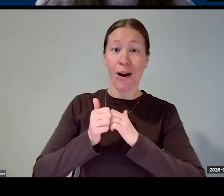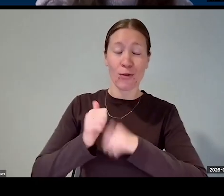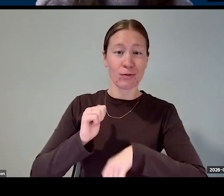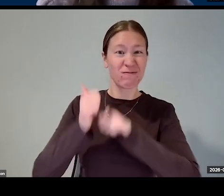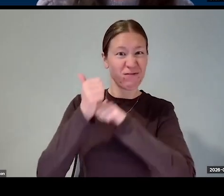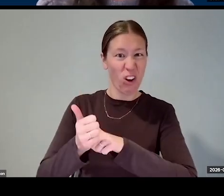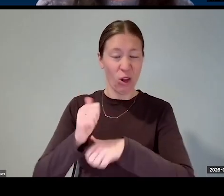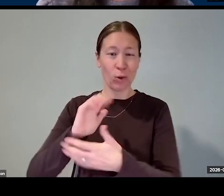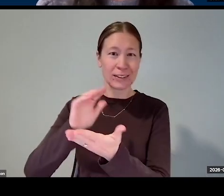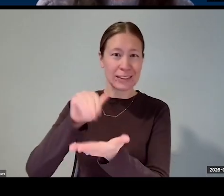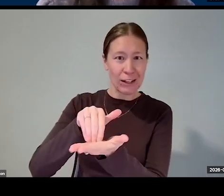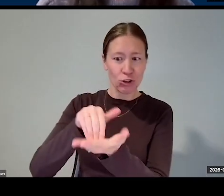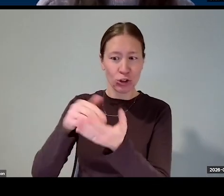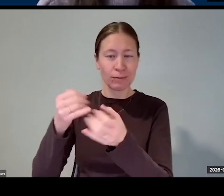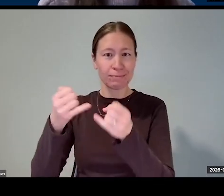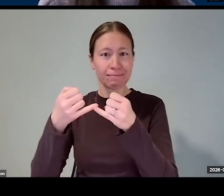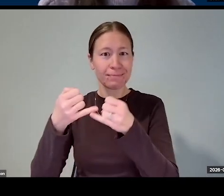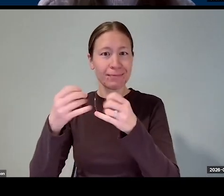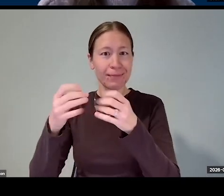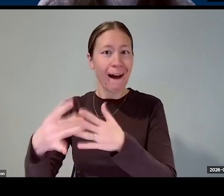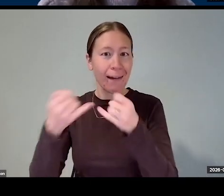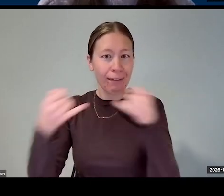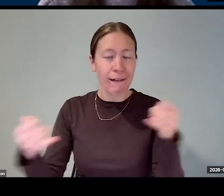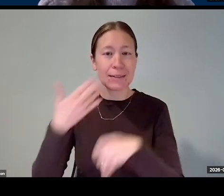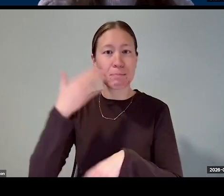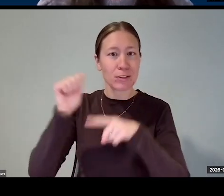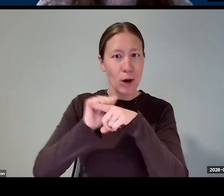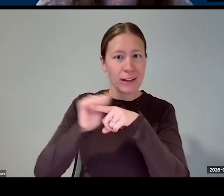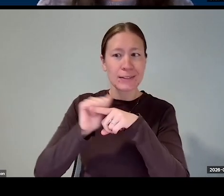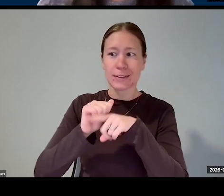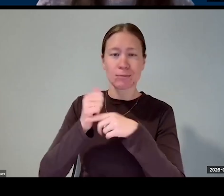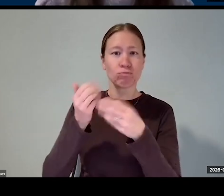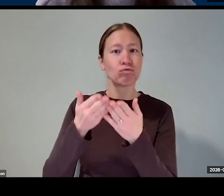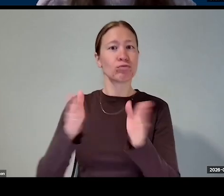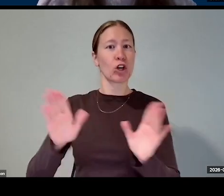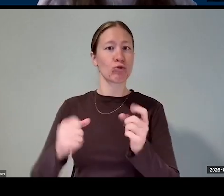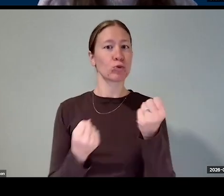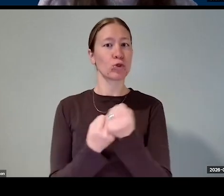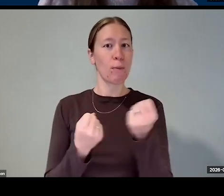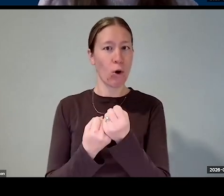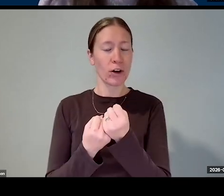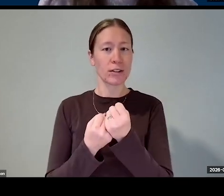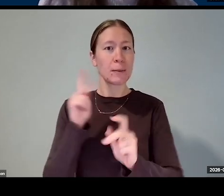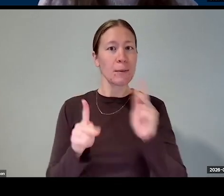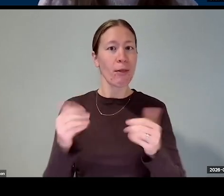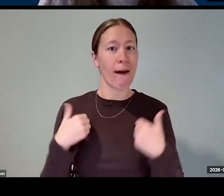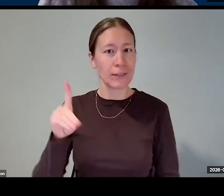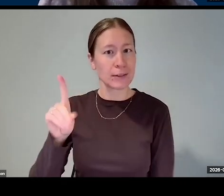and design best practices around the needs of users with disabilities. And because so much of the work we do here